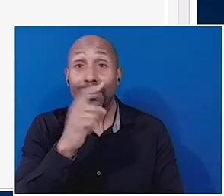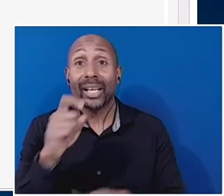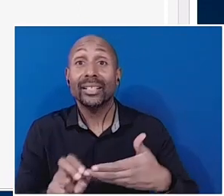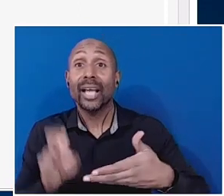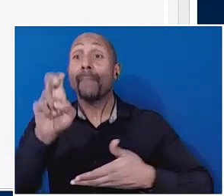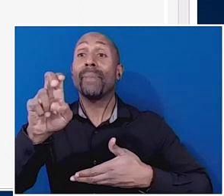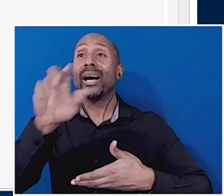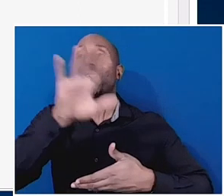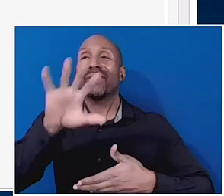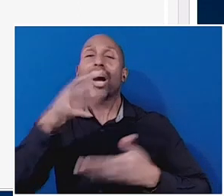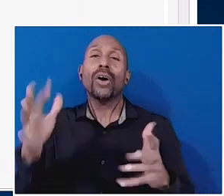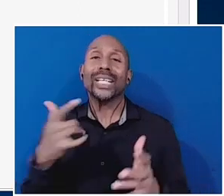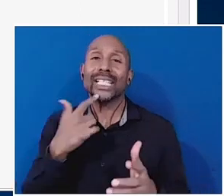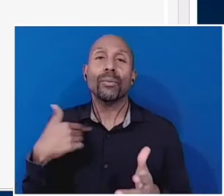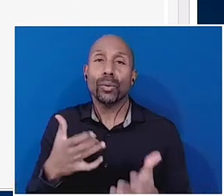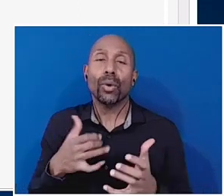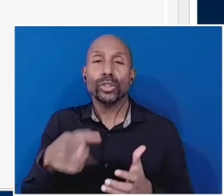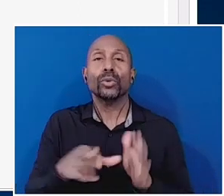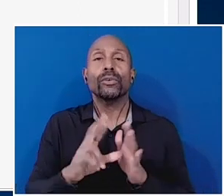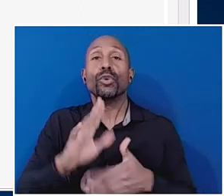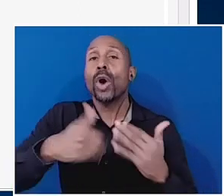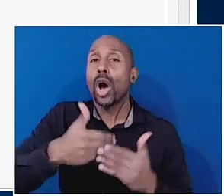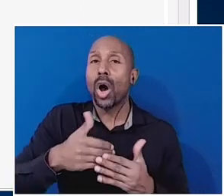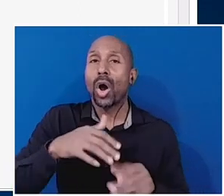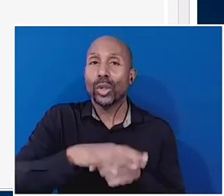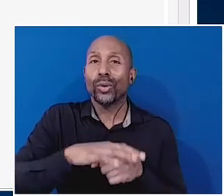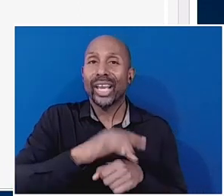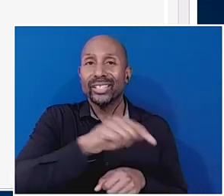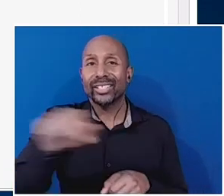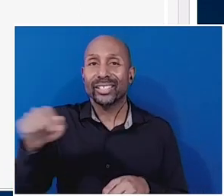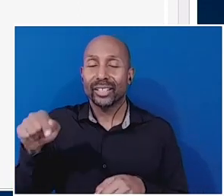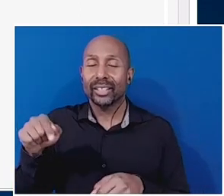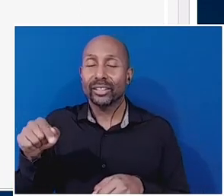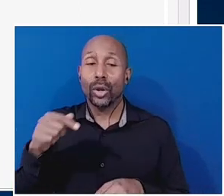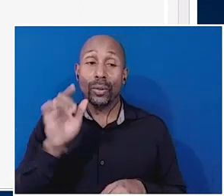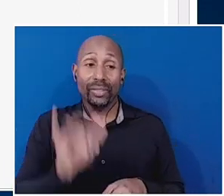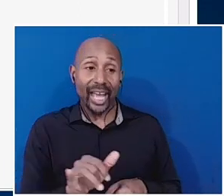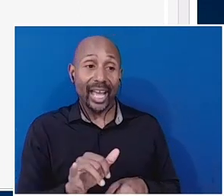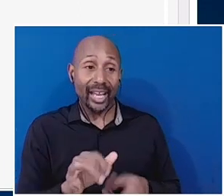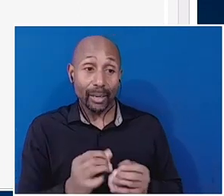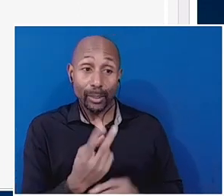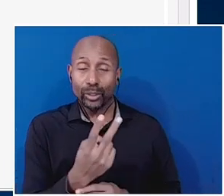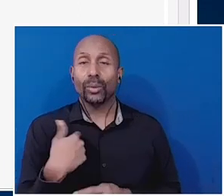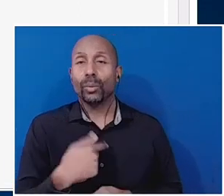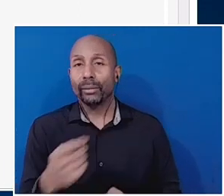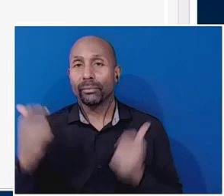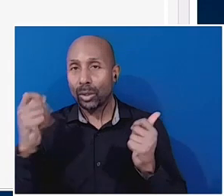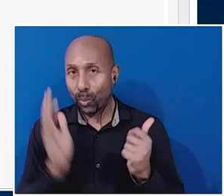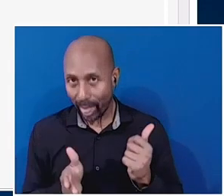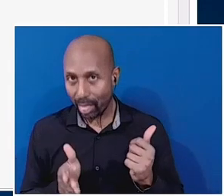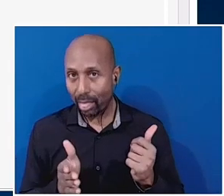to let everybody know we're going to strike (2) here. And we may get some recommendations.